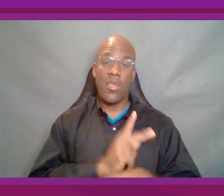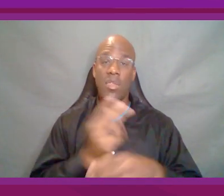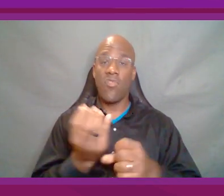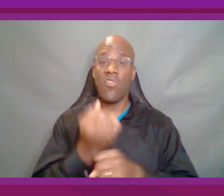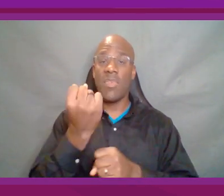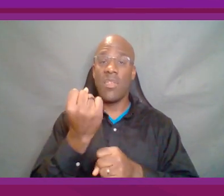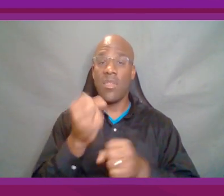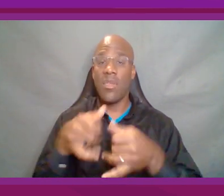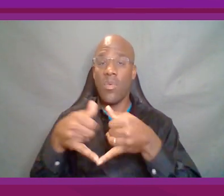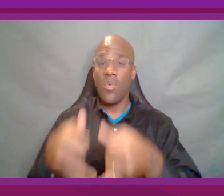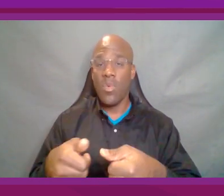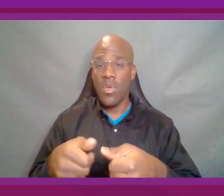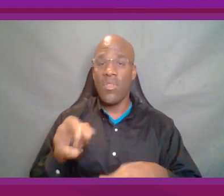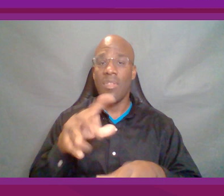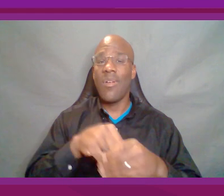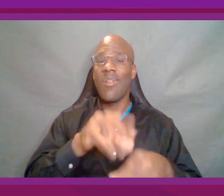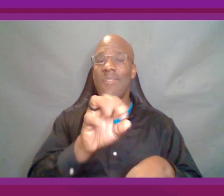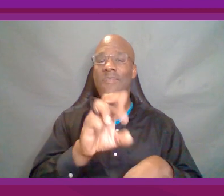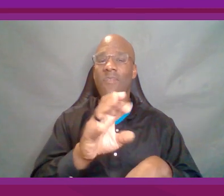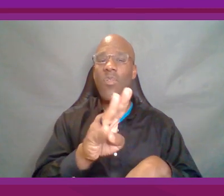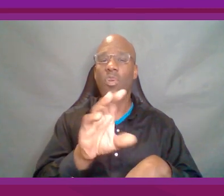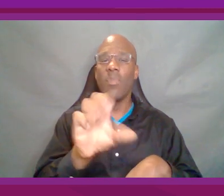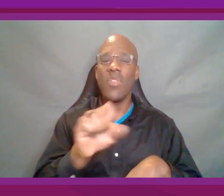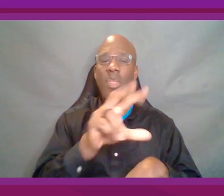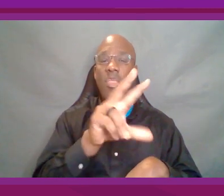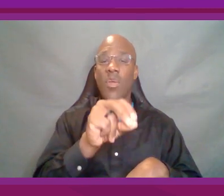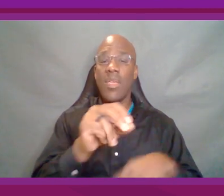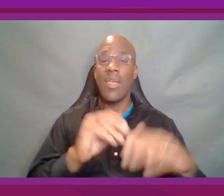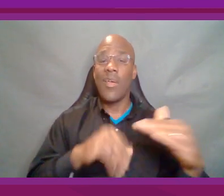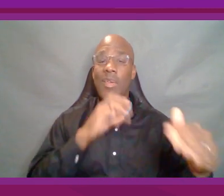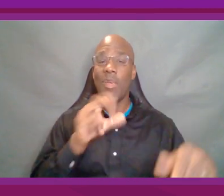a spot on the Forbes 30 under 30 list, as well as Time 100 Talks.